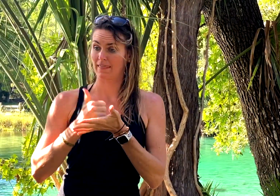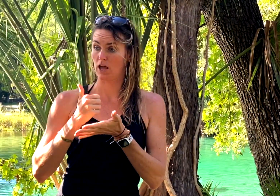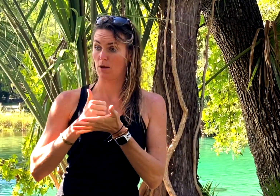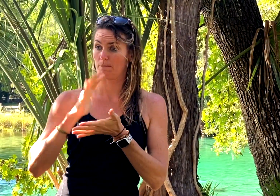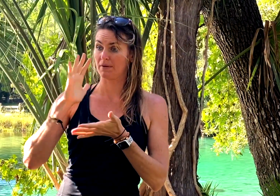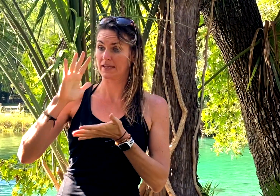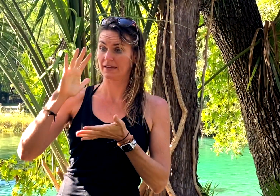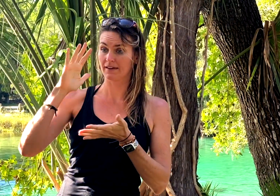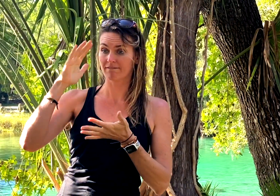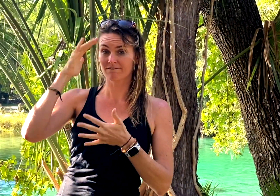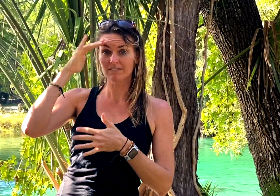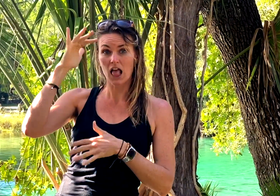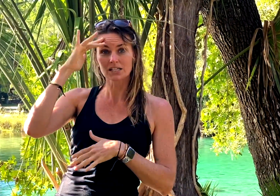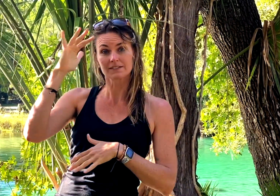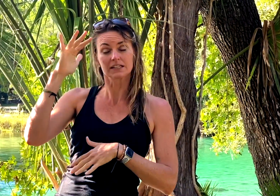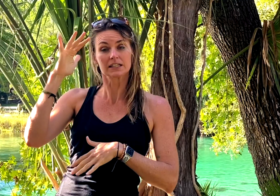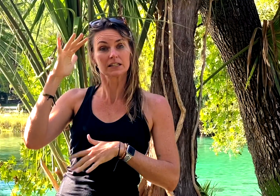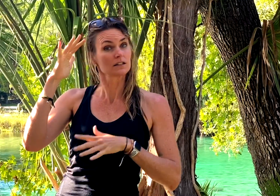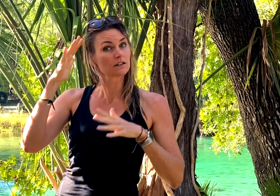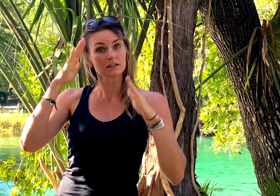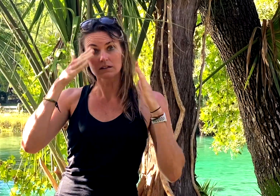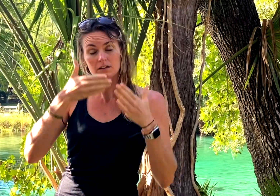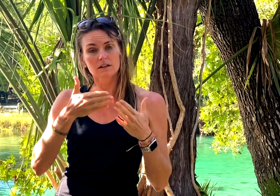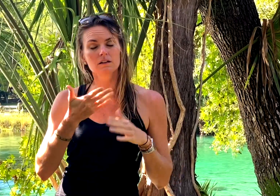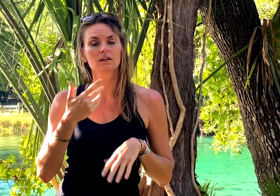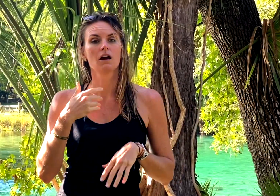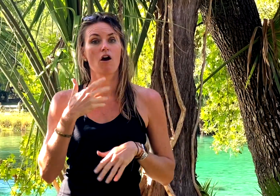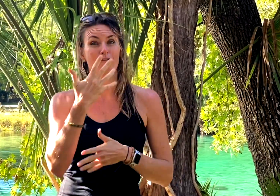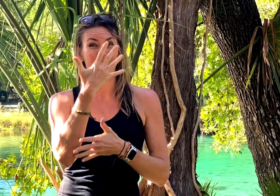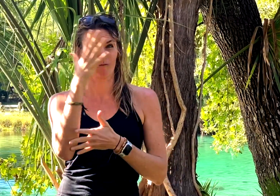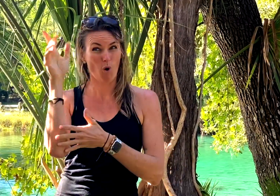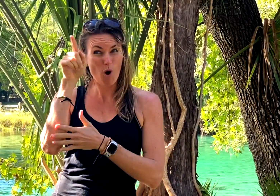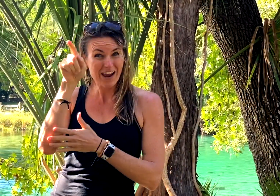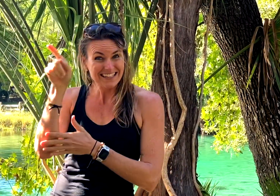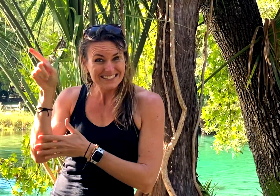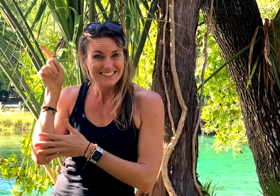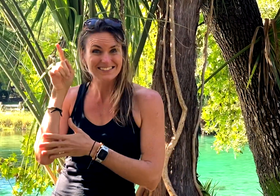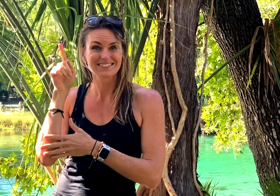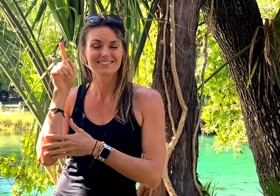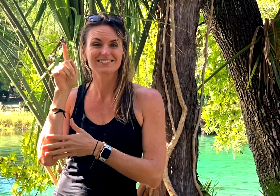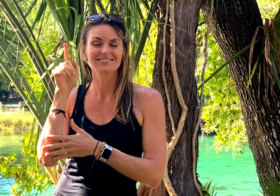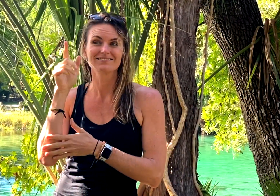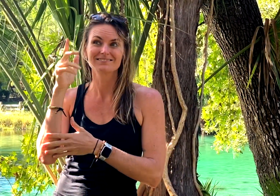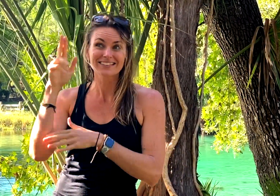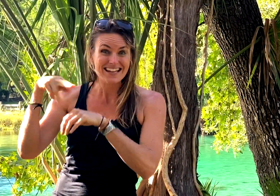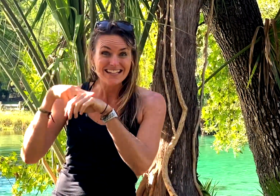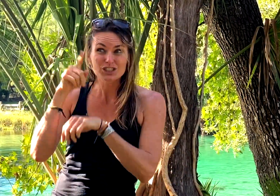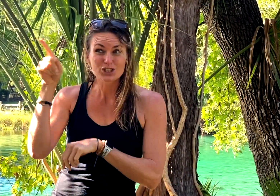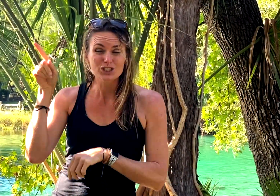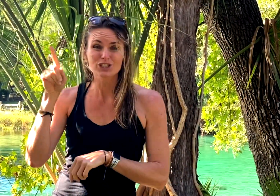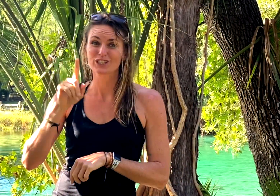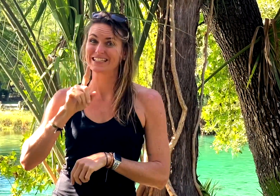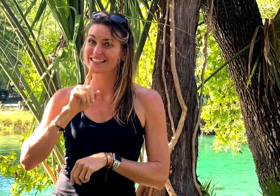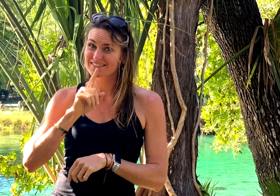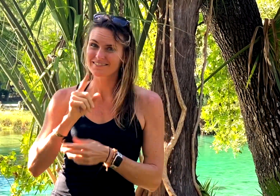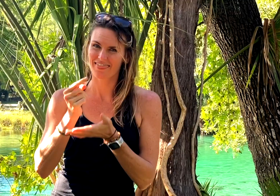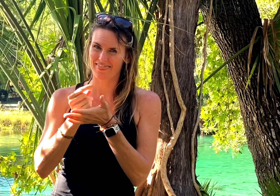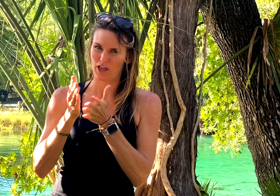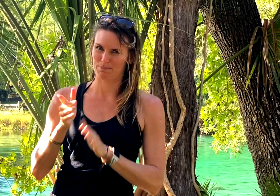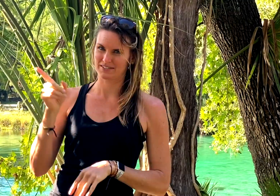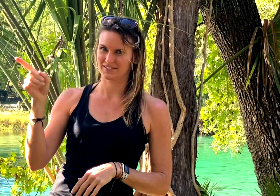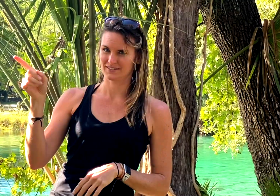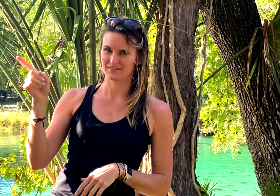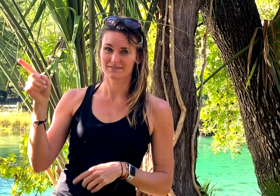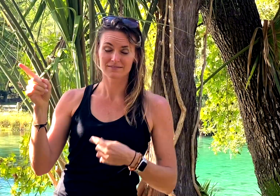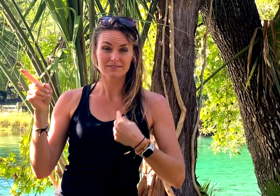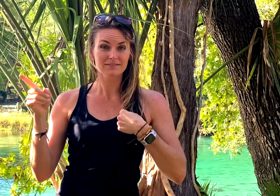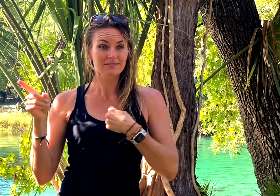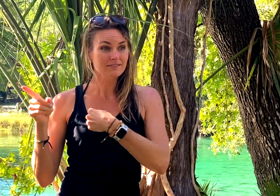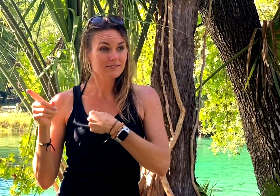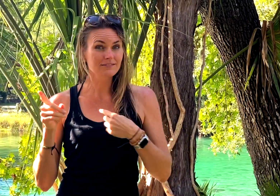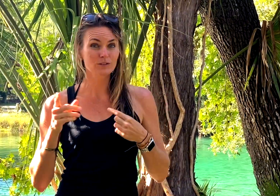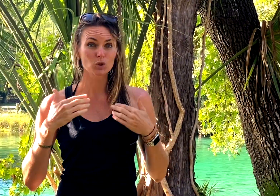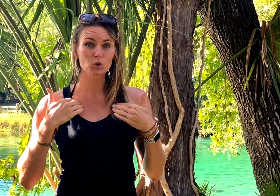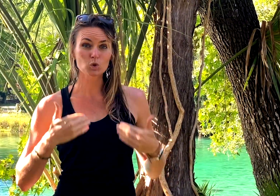According to the philosophy of Forest Therapy, the forest - nature itself - is the therapist.